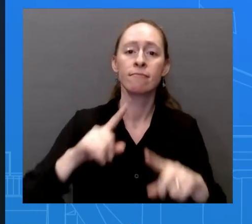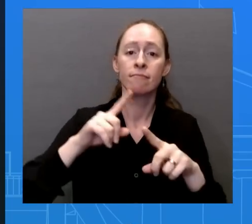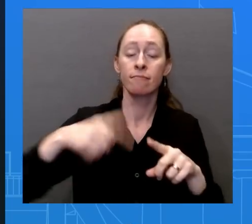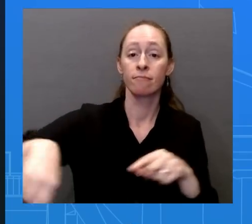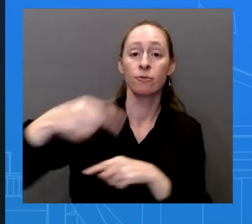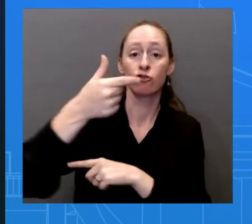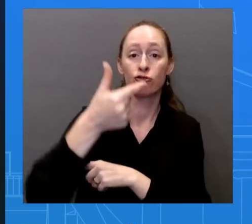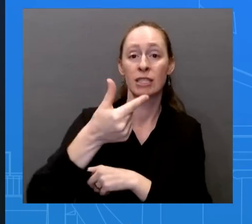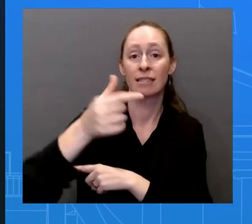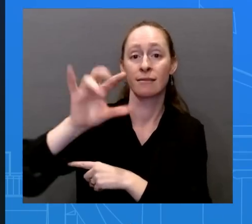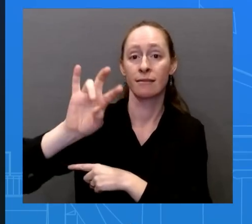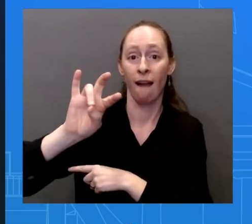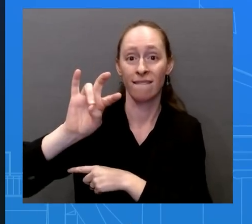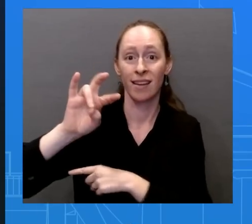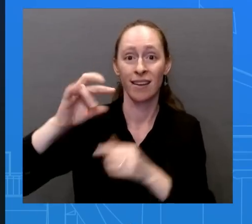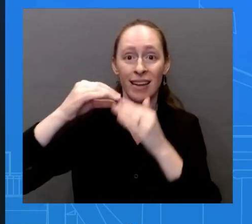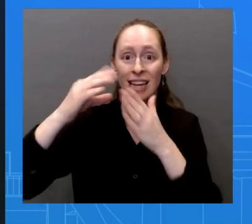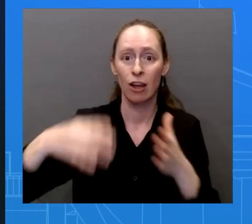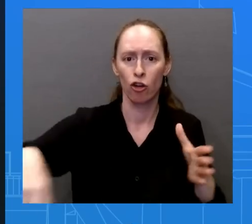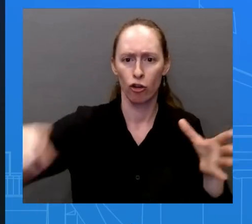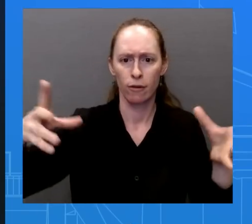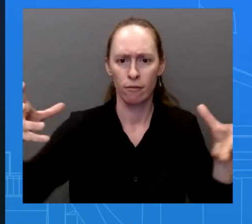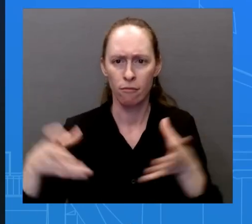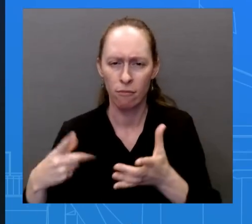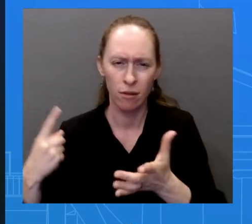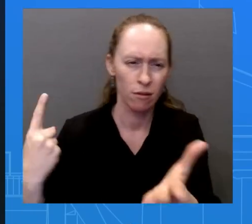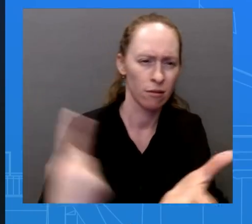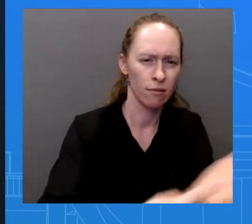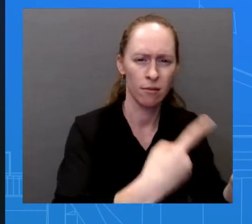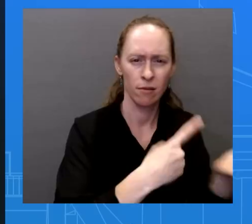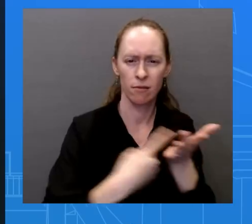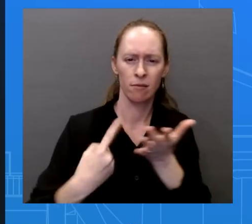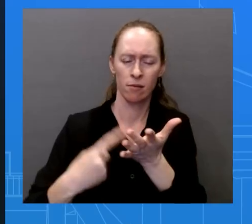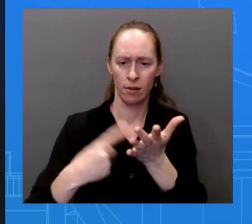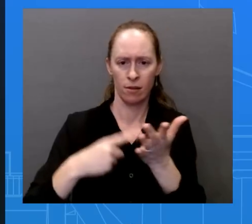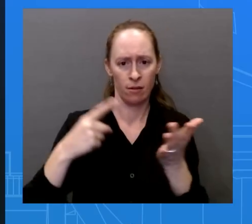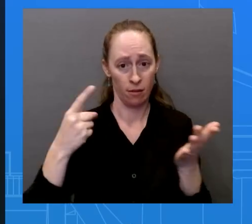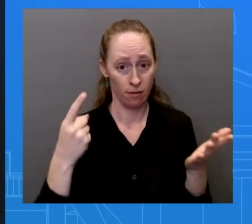and provide Ukraine with economic security and humanitarian assistance.